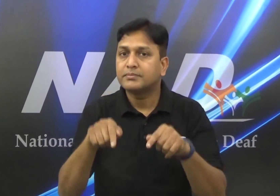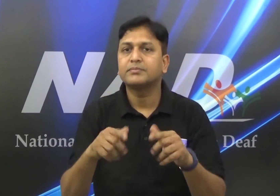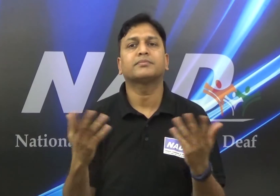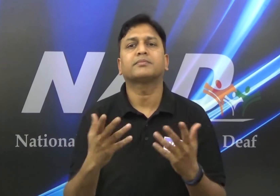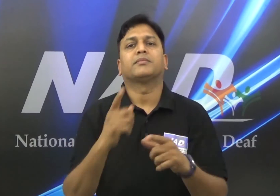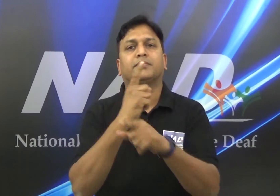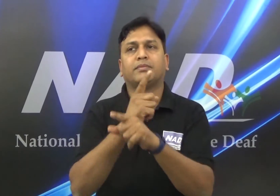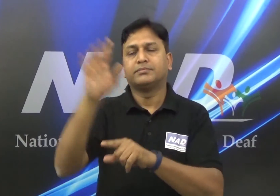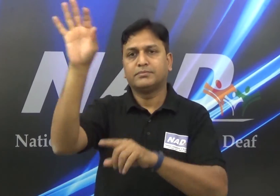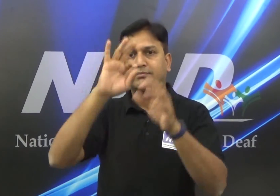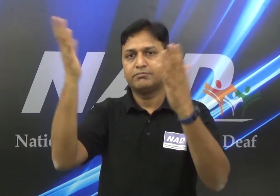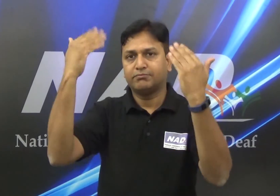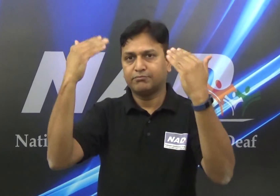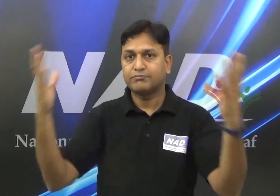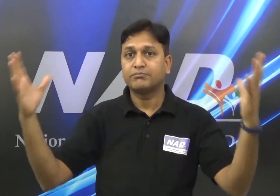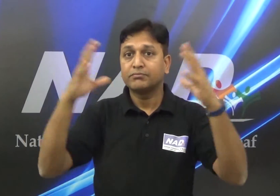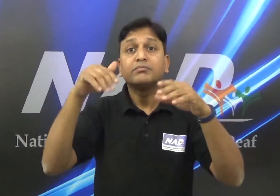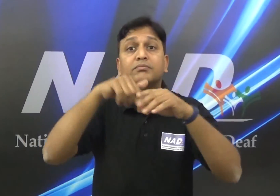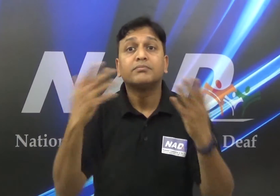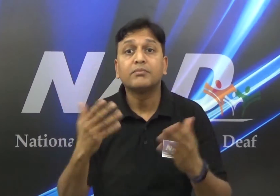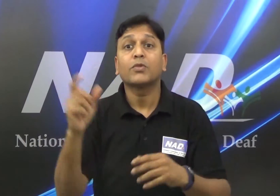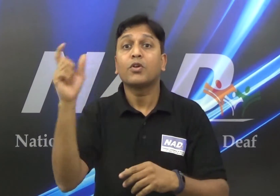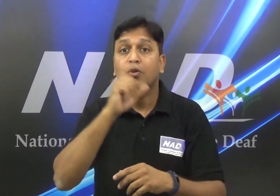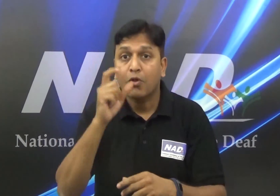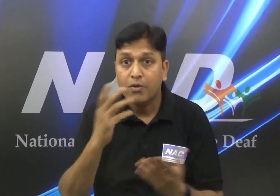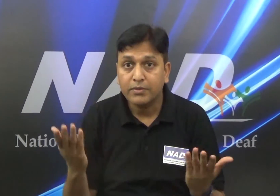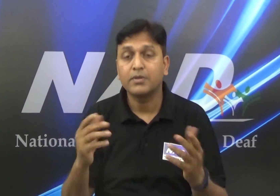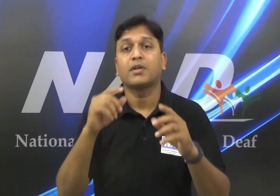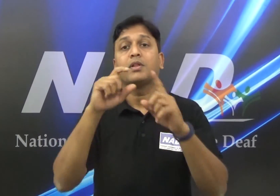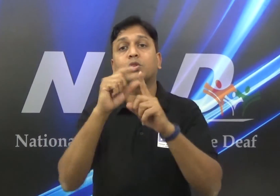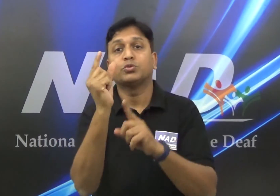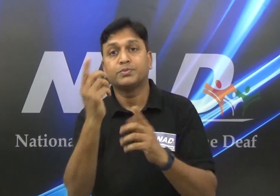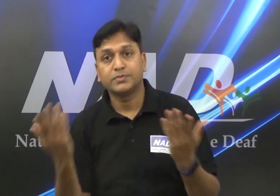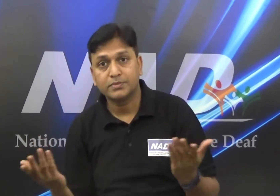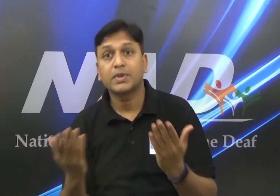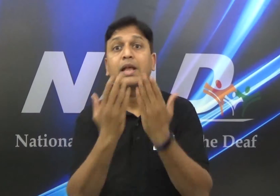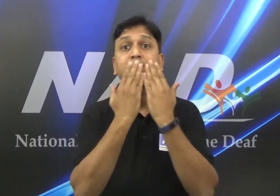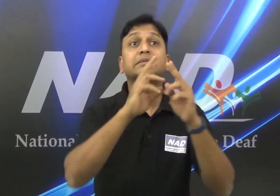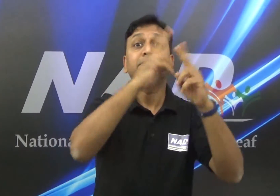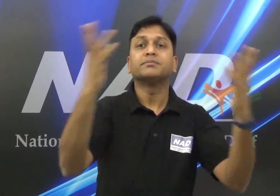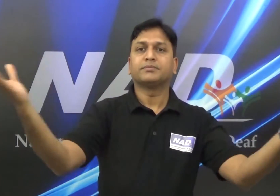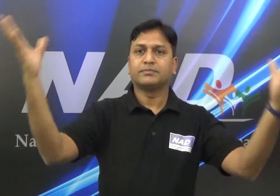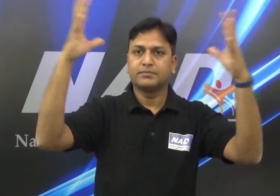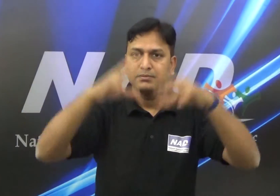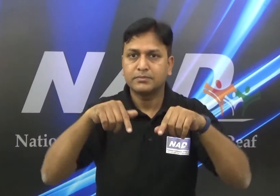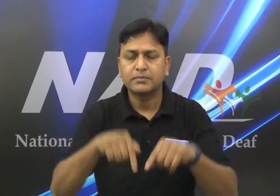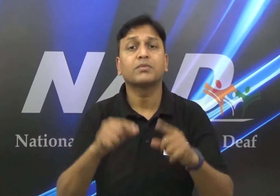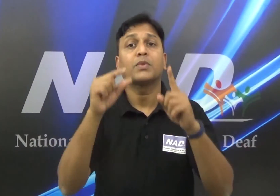In this conference, teachers from deaf schools in India are invited and trained by professors from Delhi University and